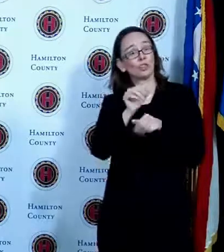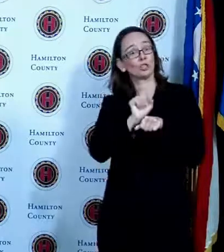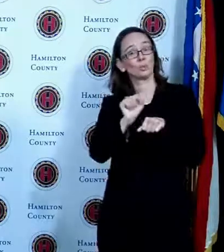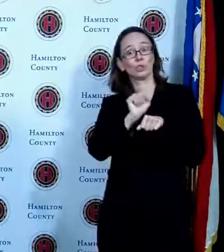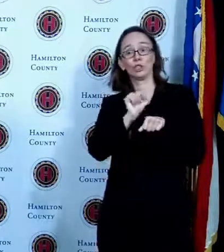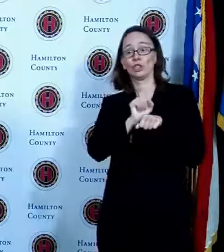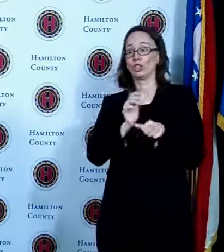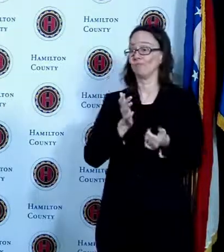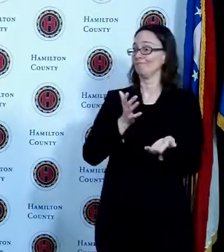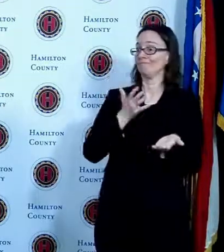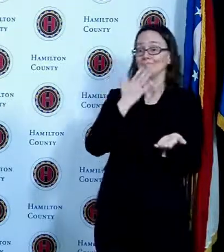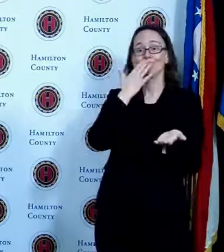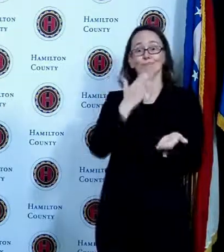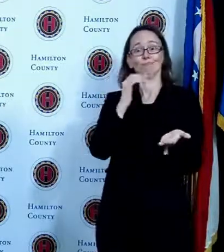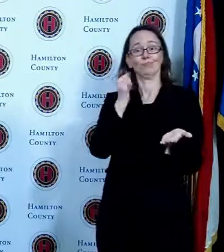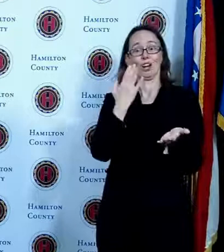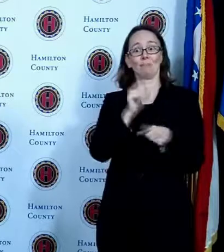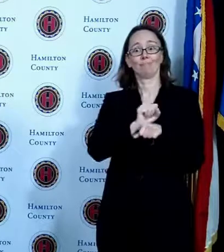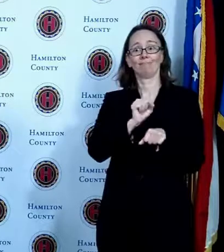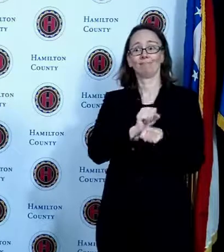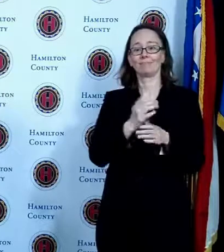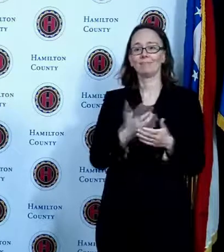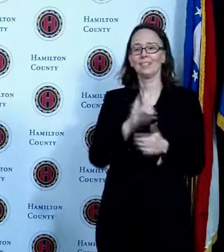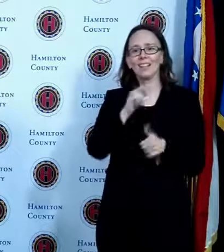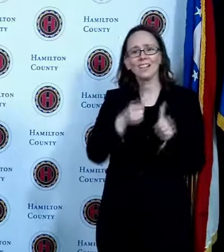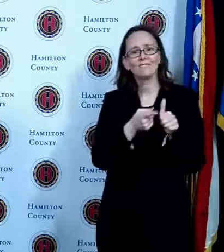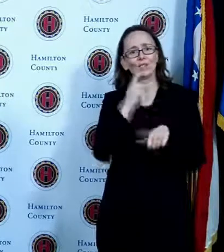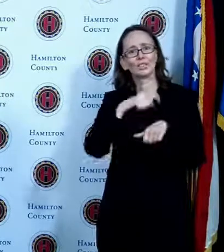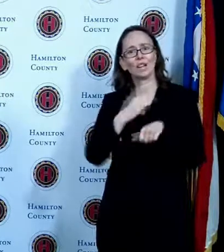was so concerning that the coroner did a press conference last week and was so